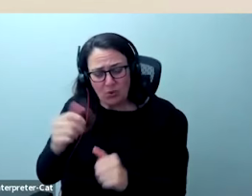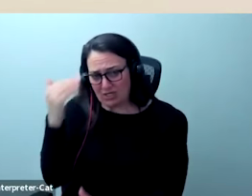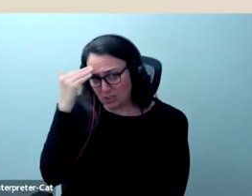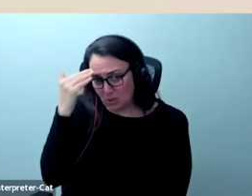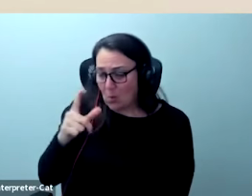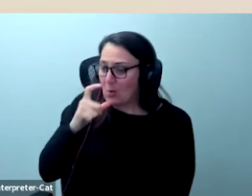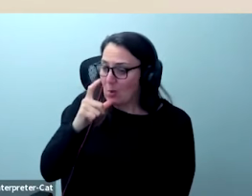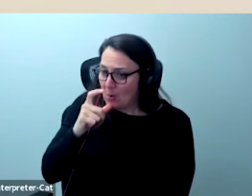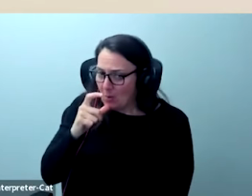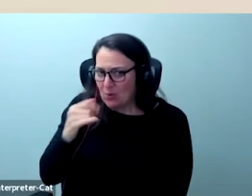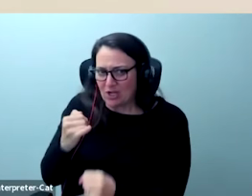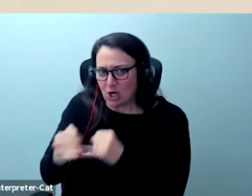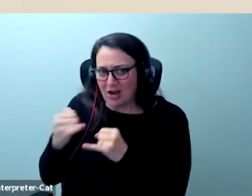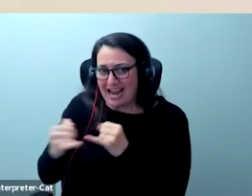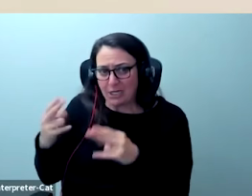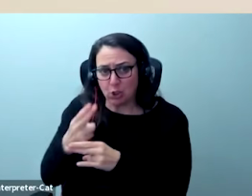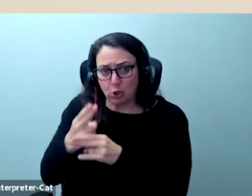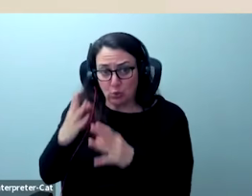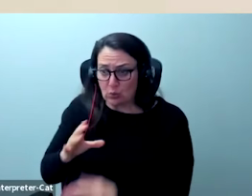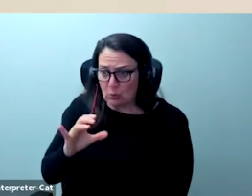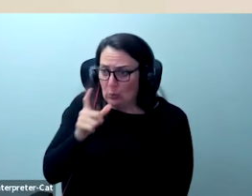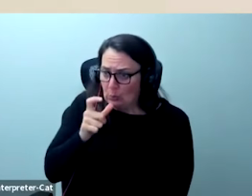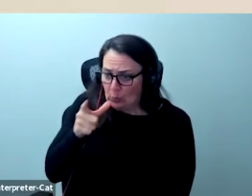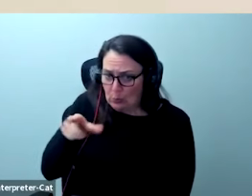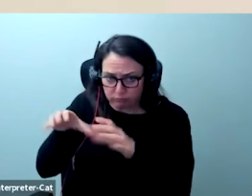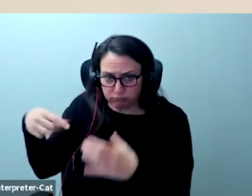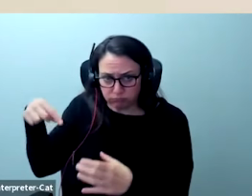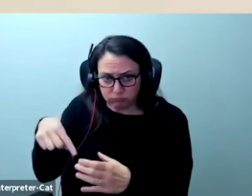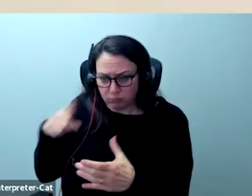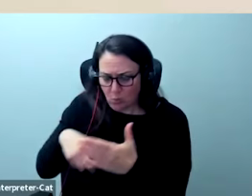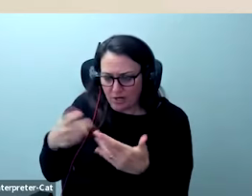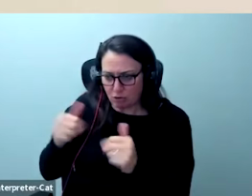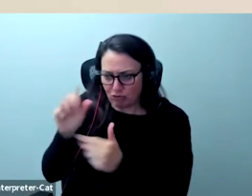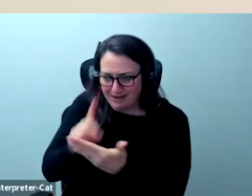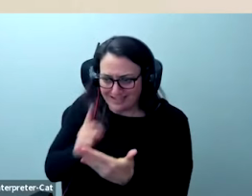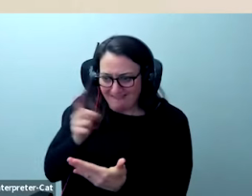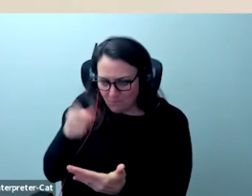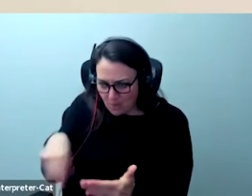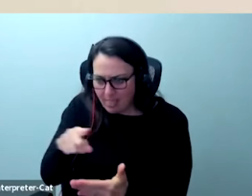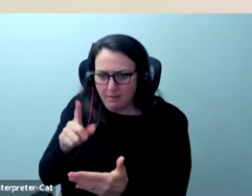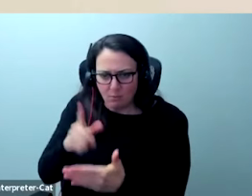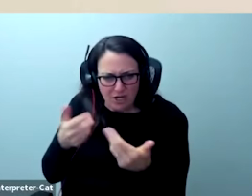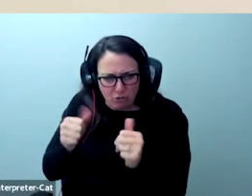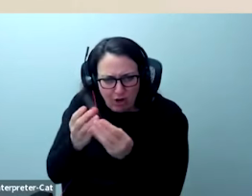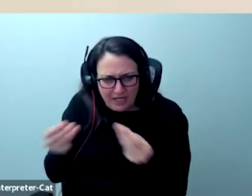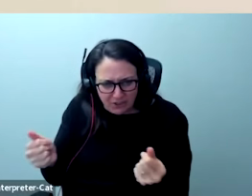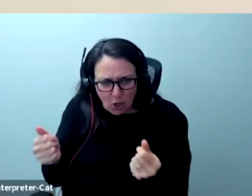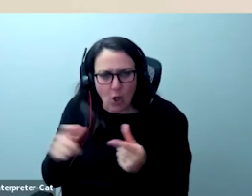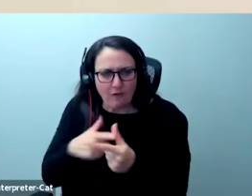who your end user really is and what you are trying to design for them or solve for them and then go from there.